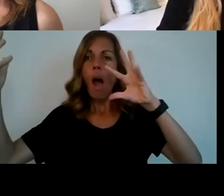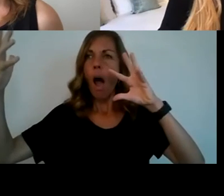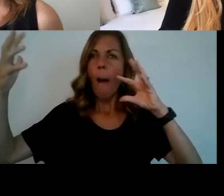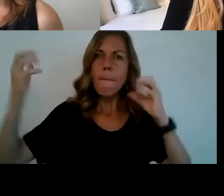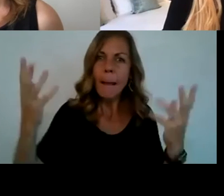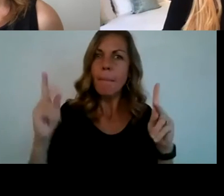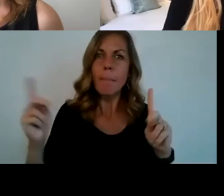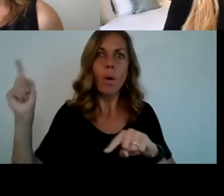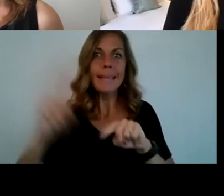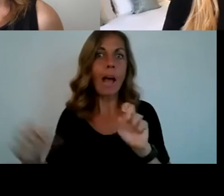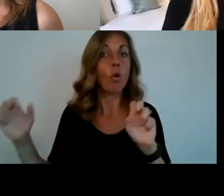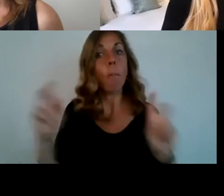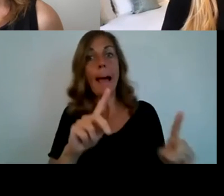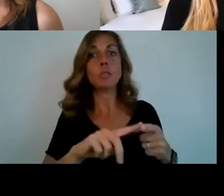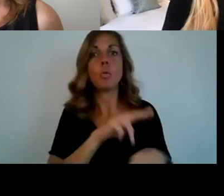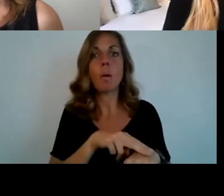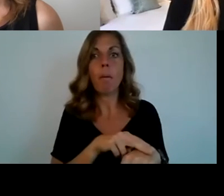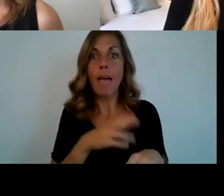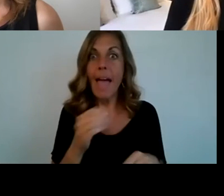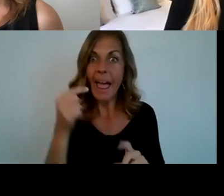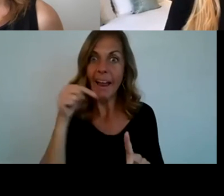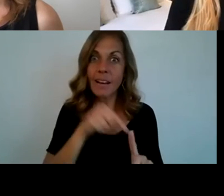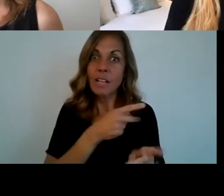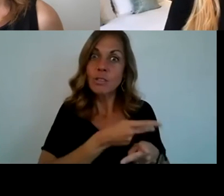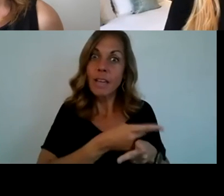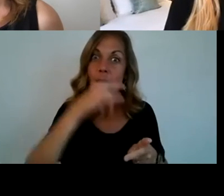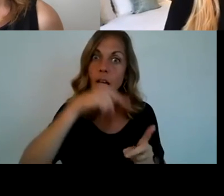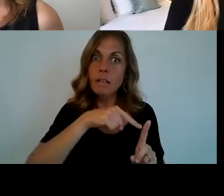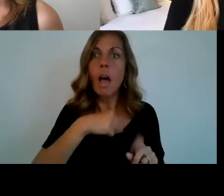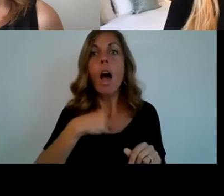it comes to a thing like childcare, I hope this is an area where technology and business,